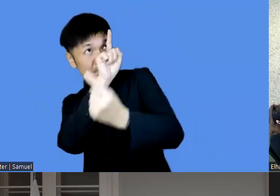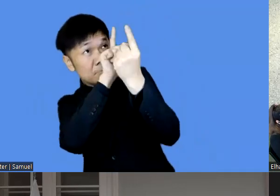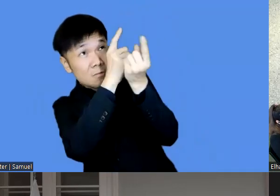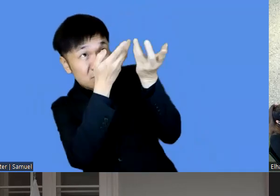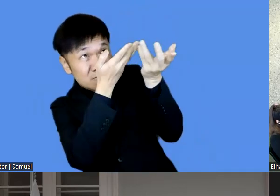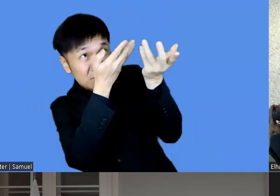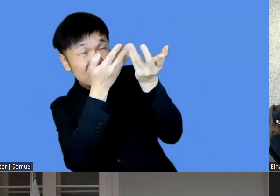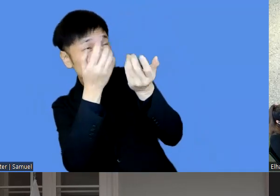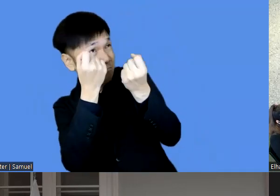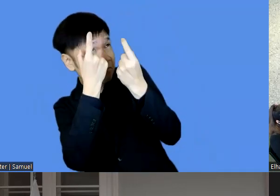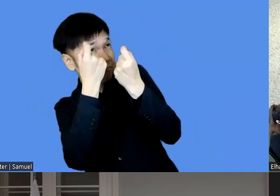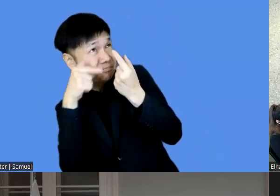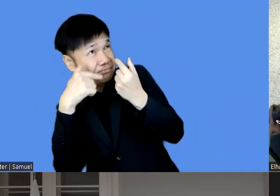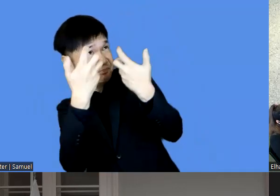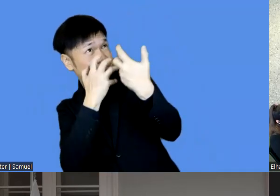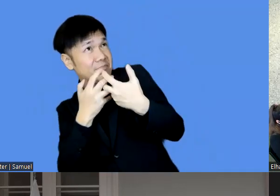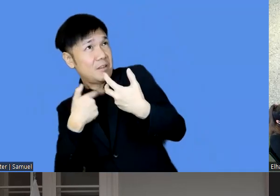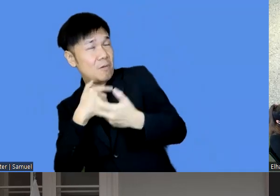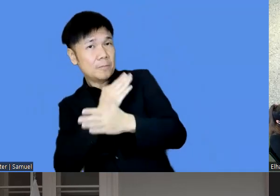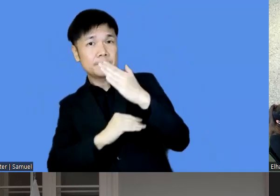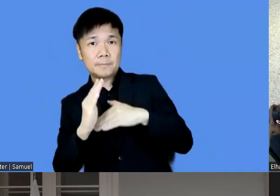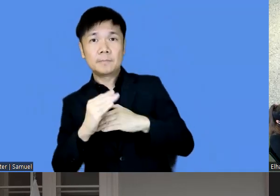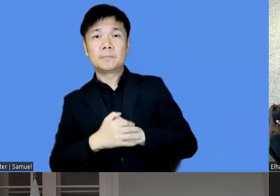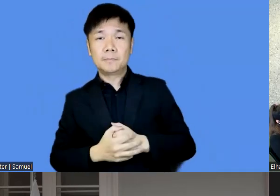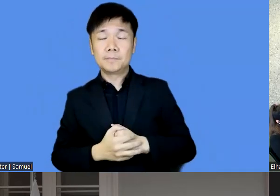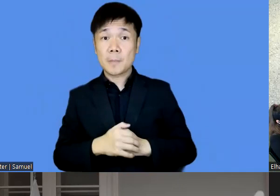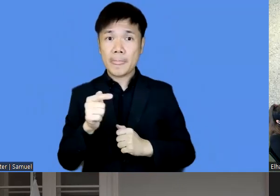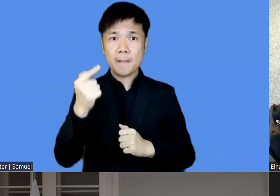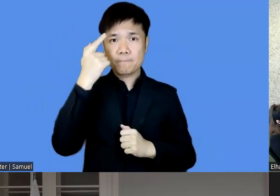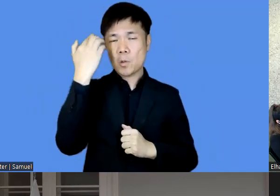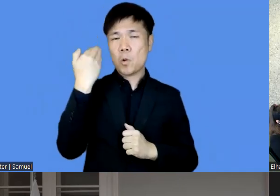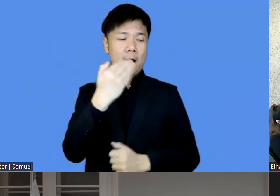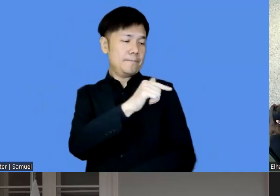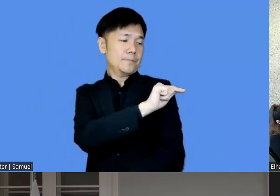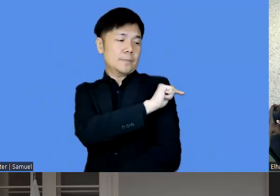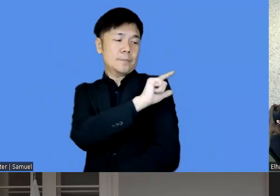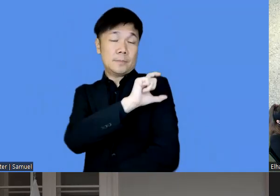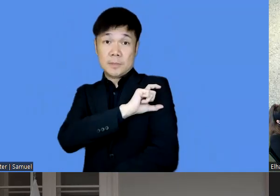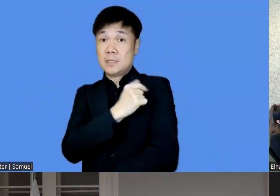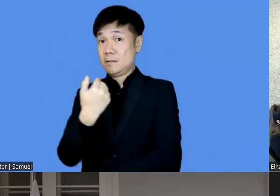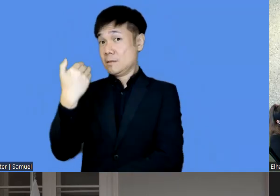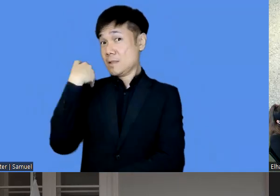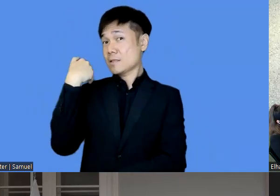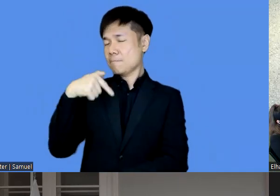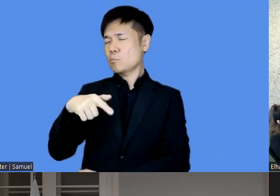Usually it is mostly or traditionally that the ICSC or other stakeholders would relay